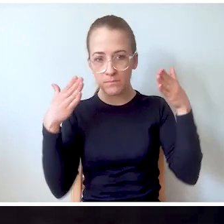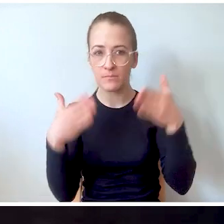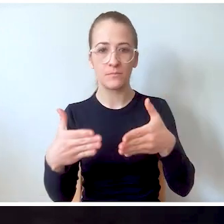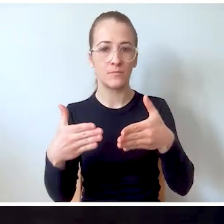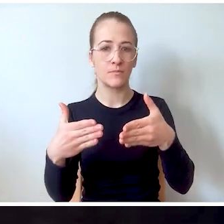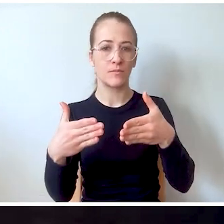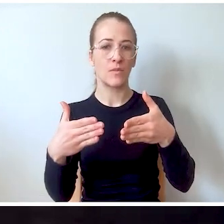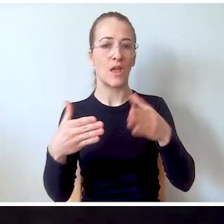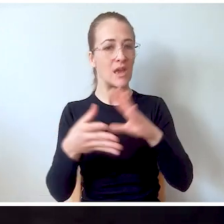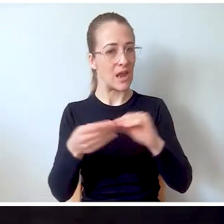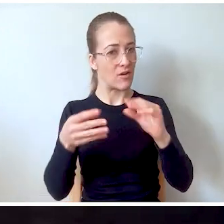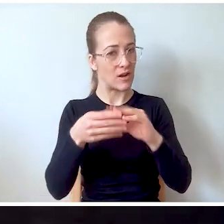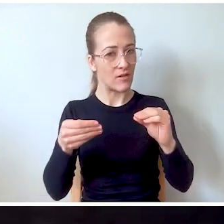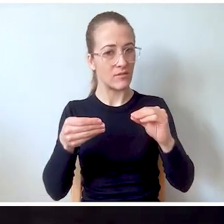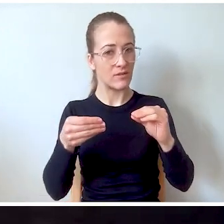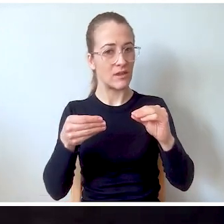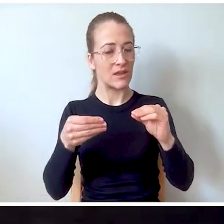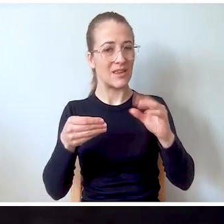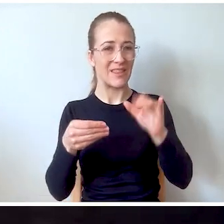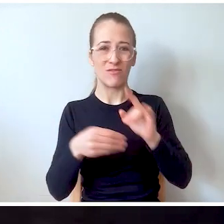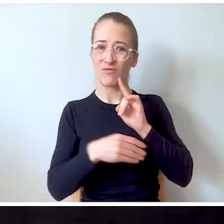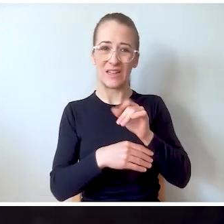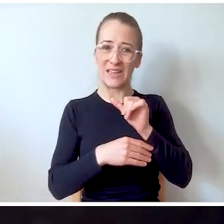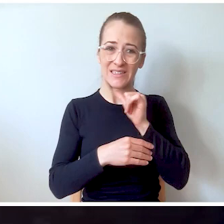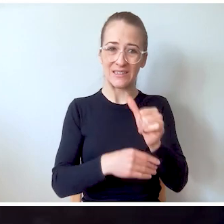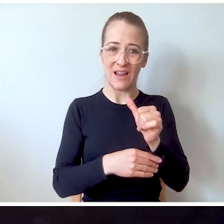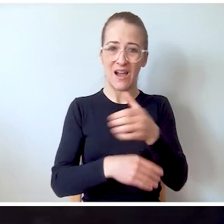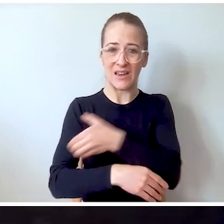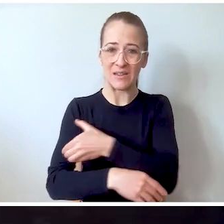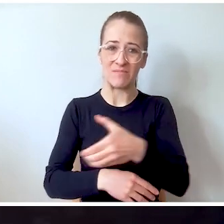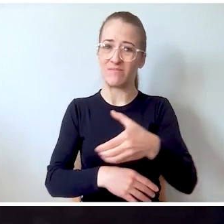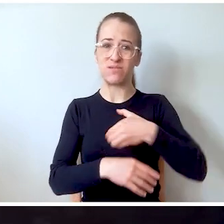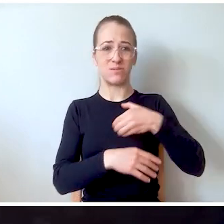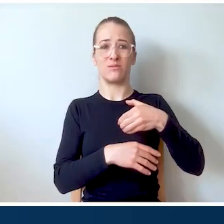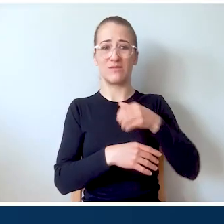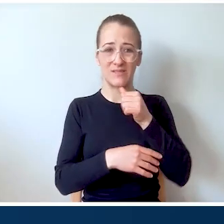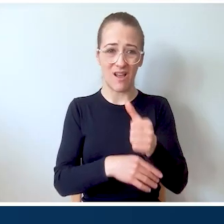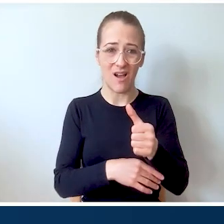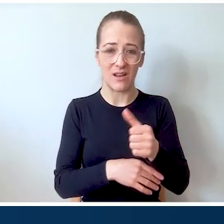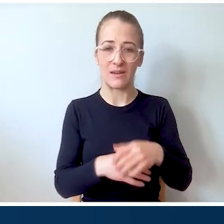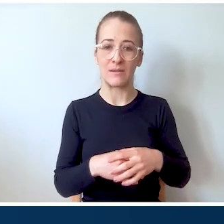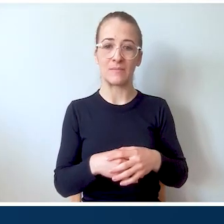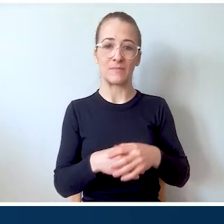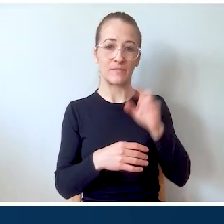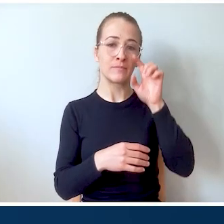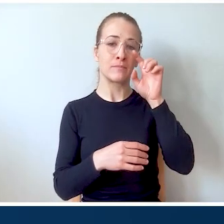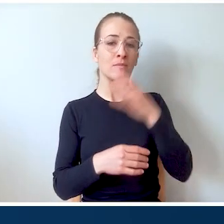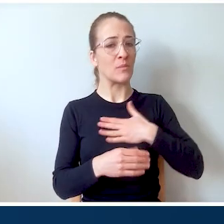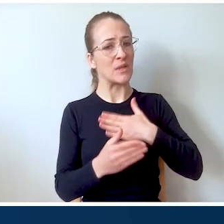of a narrative in a way that isn't necessarily empowering. Talk to me a little bit about that,